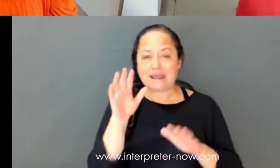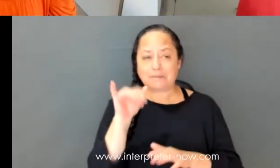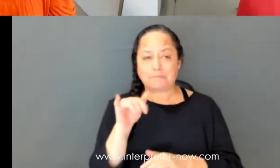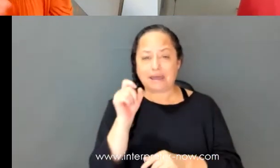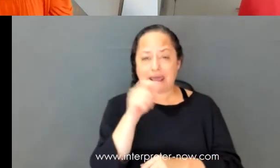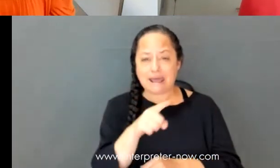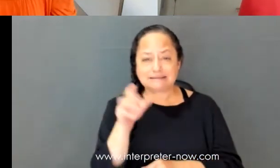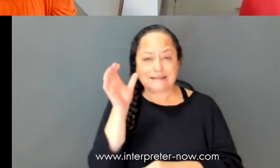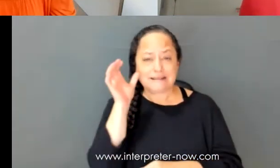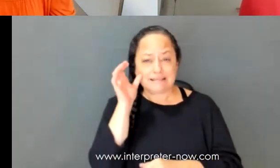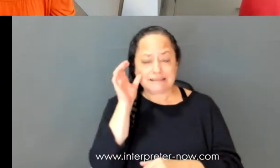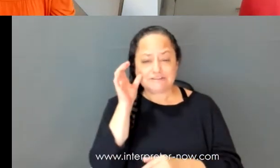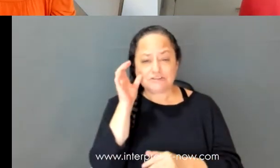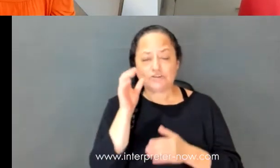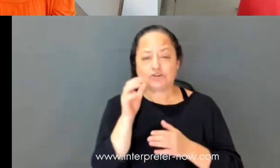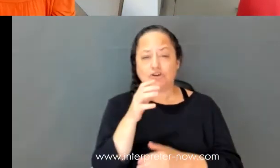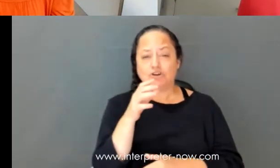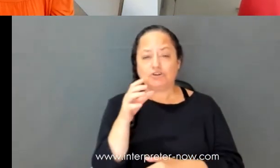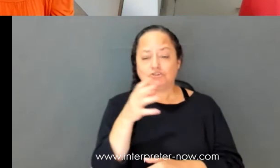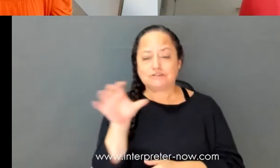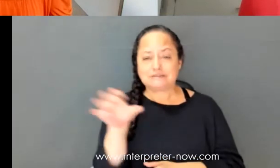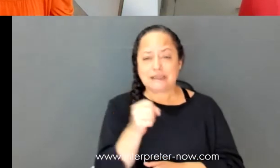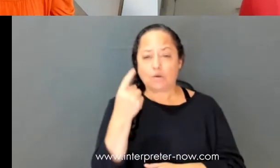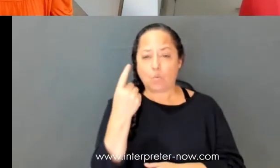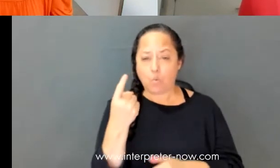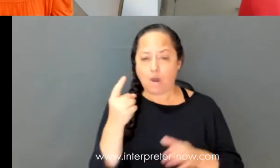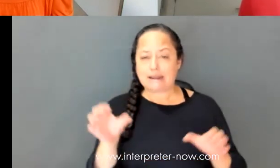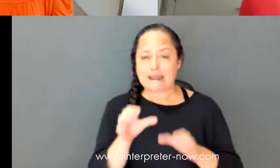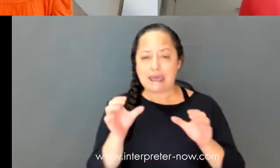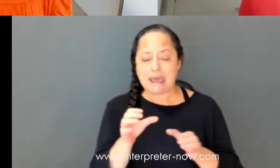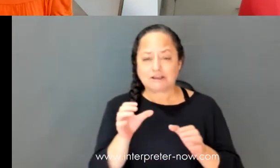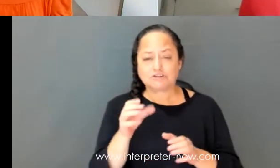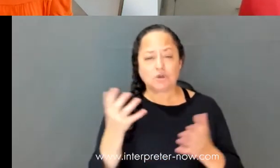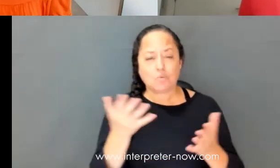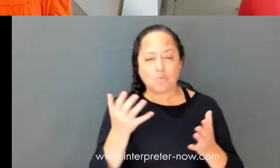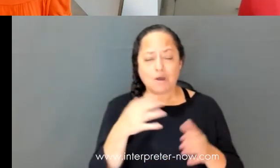So, what action would you like people to take after listening to this conversation?